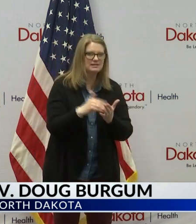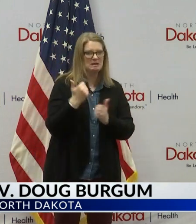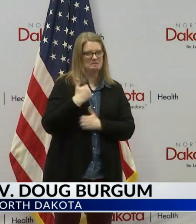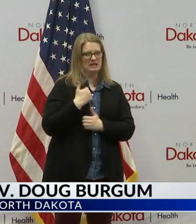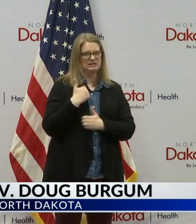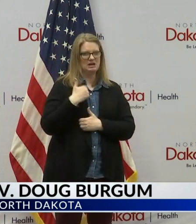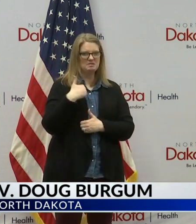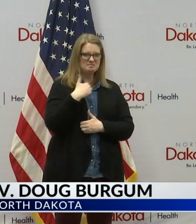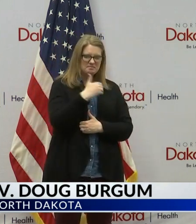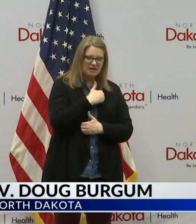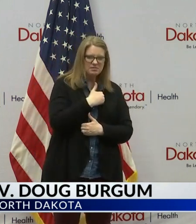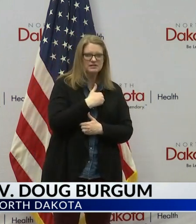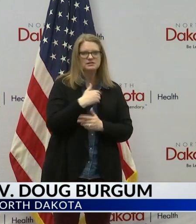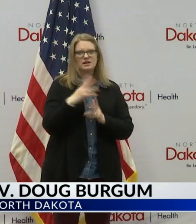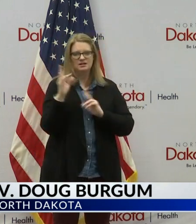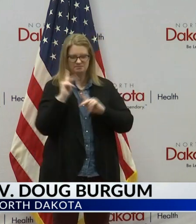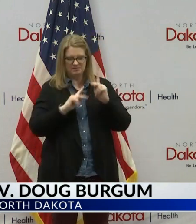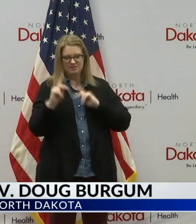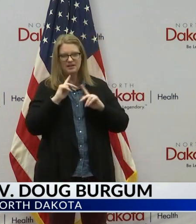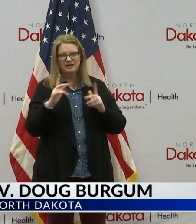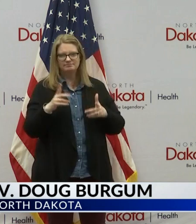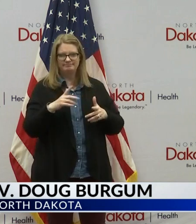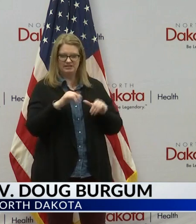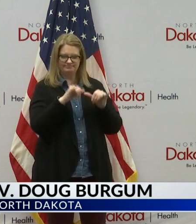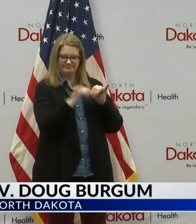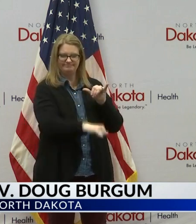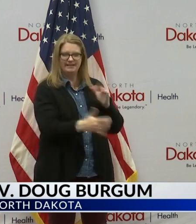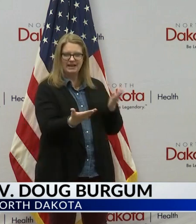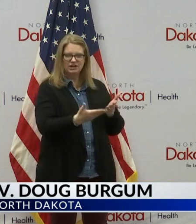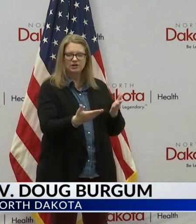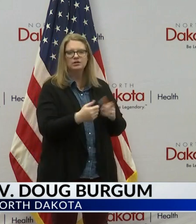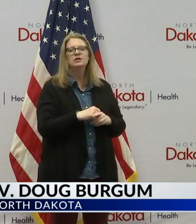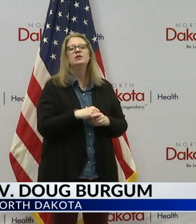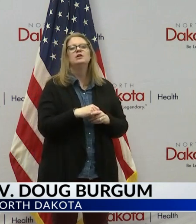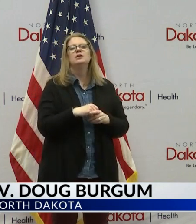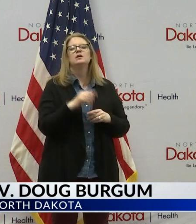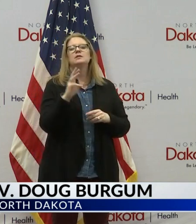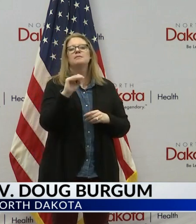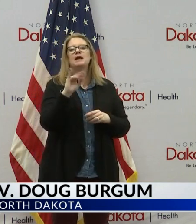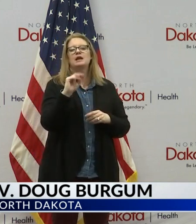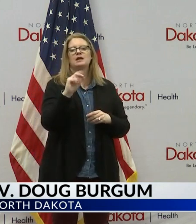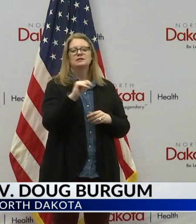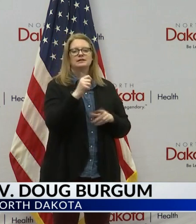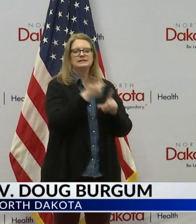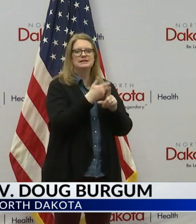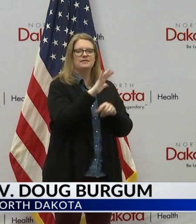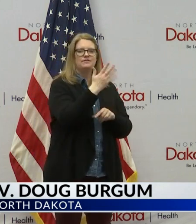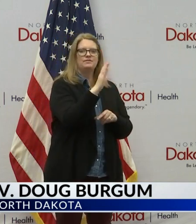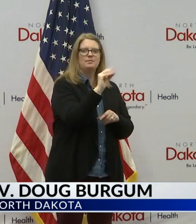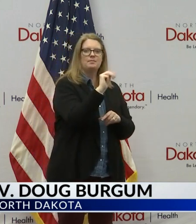THEIR MISSIONS AT THE GRAND FORKS. NORTH DAKOTA IS HOME TO 800